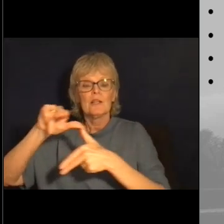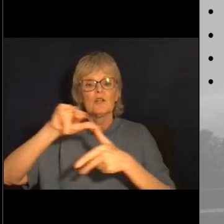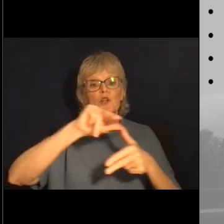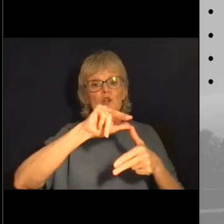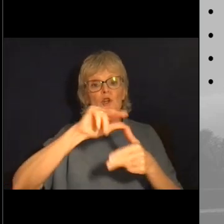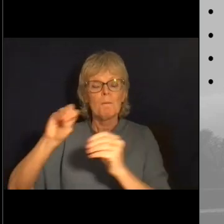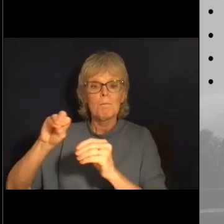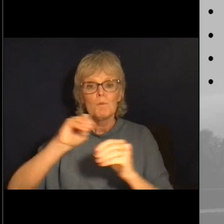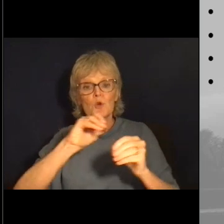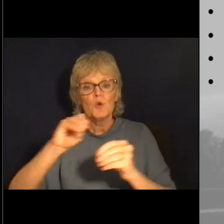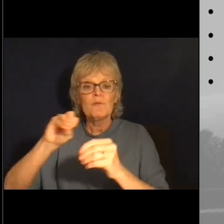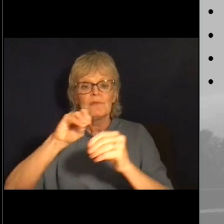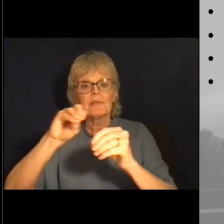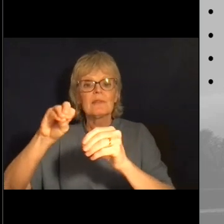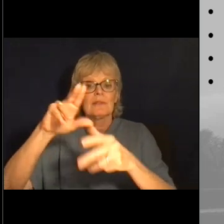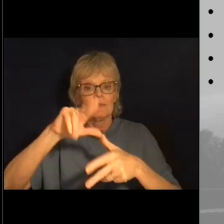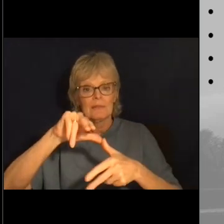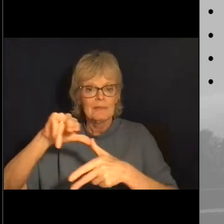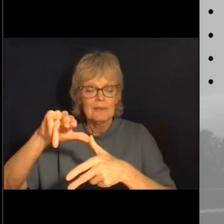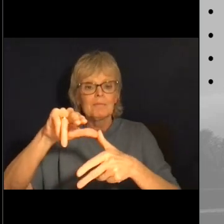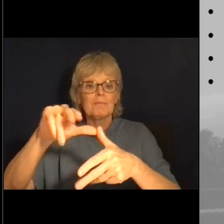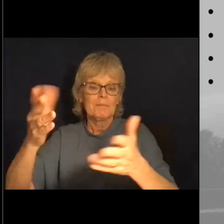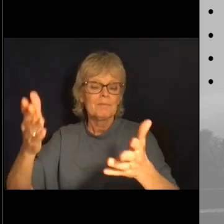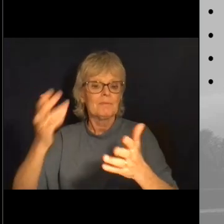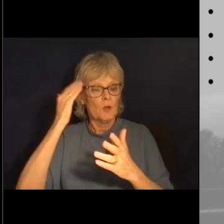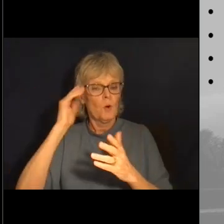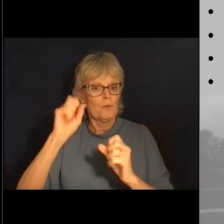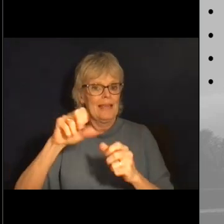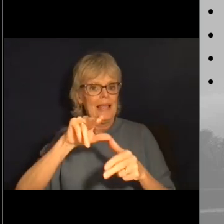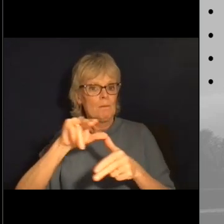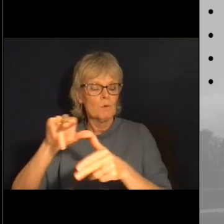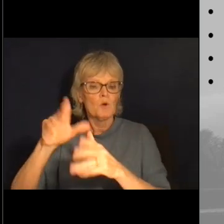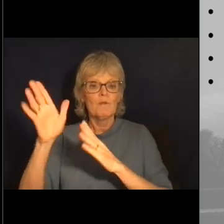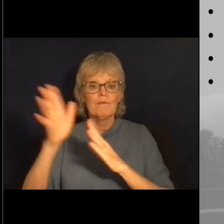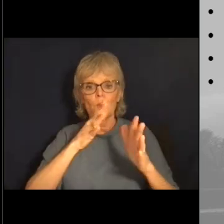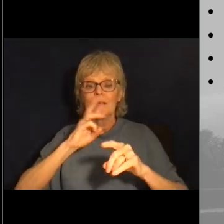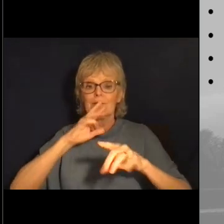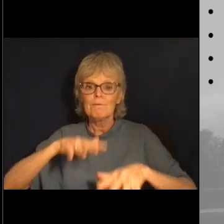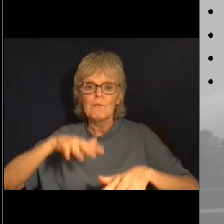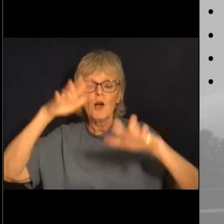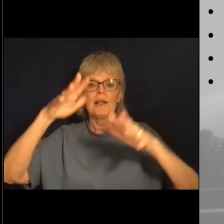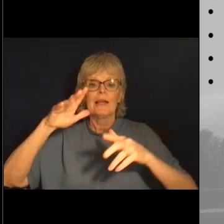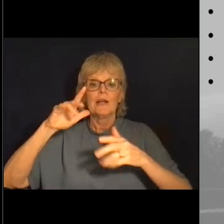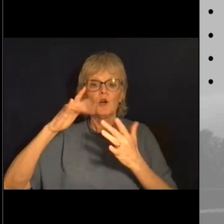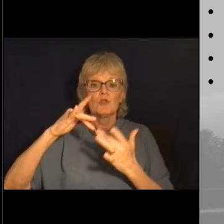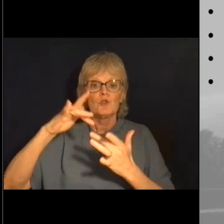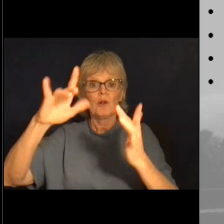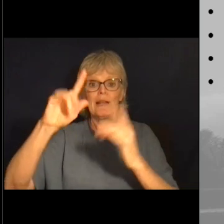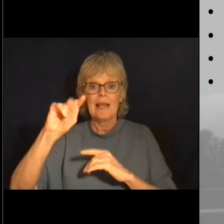where you are as to the conditions that you're going to experience. And that wind and that flooding and that tornadoes throughout that can extend really far away